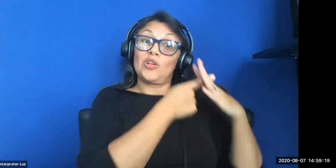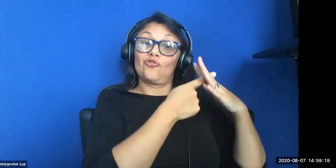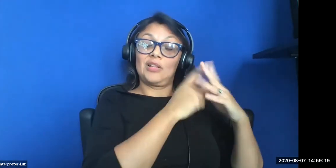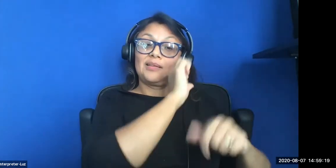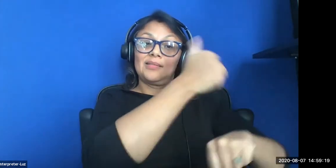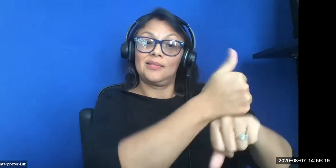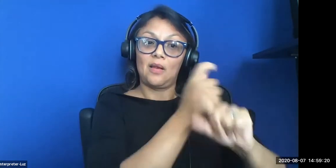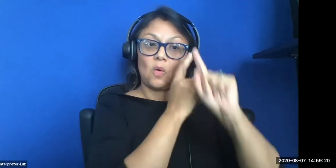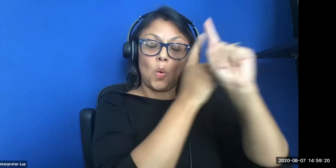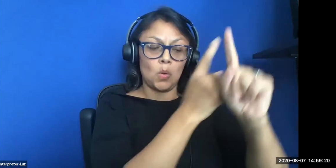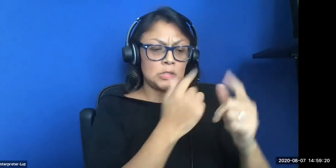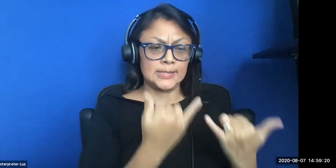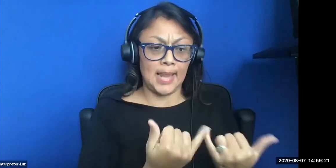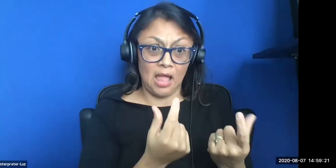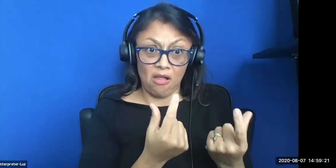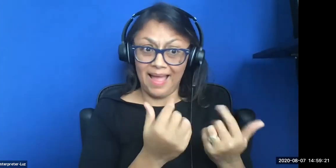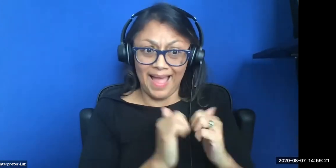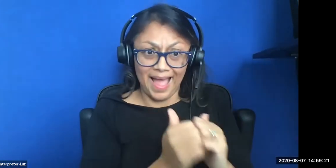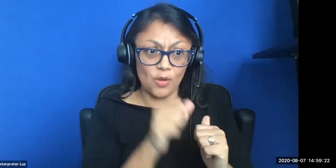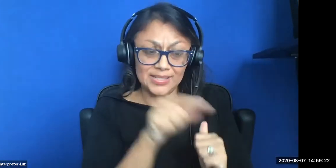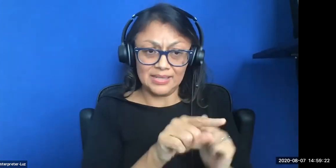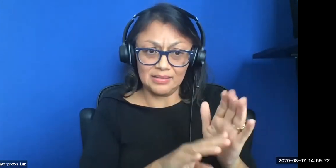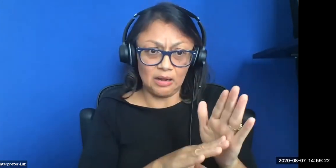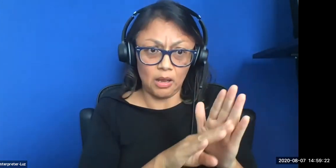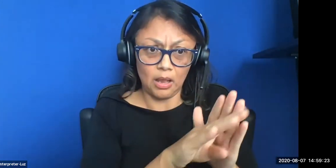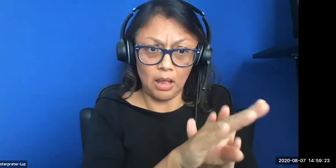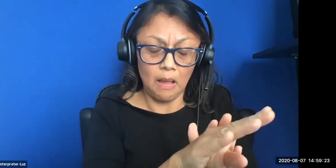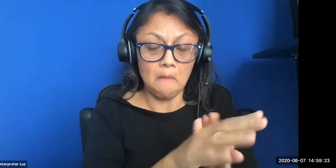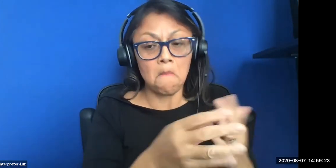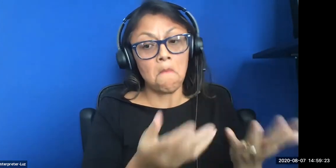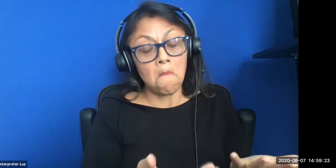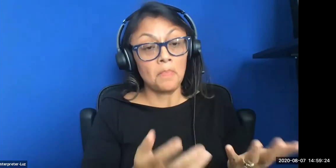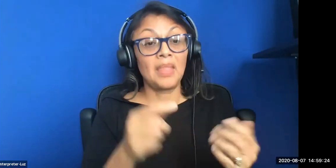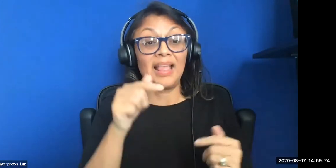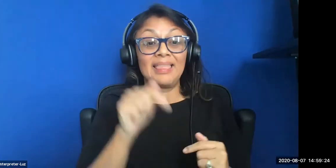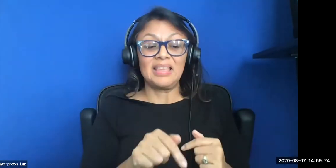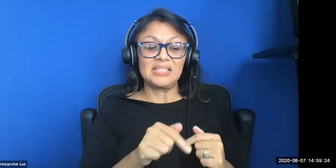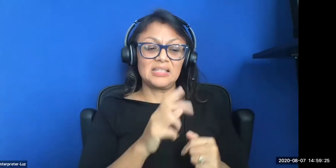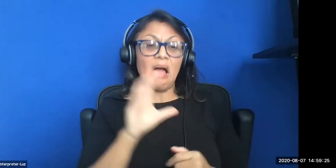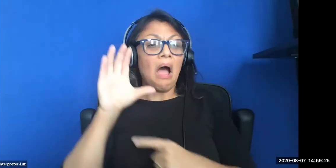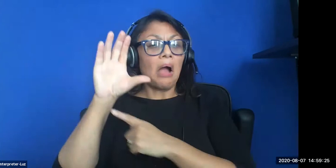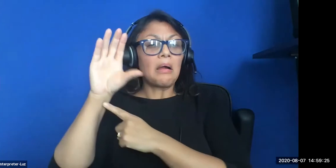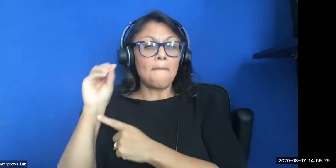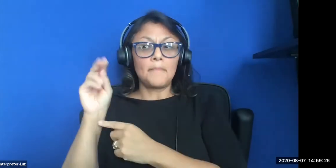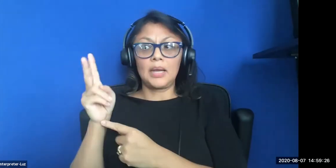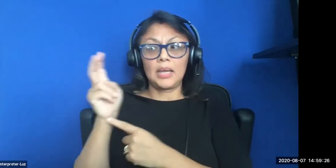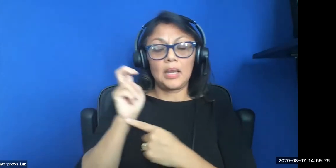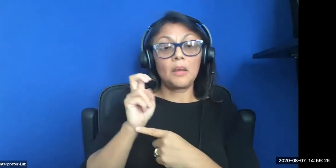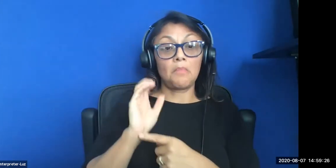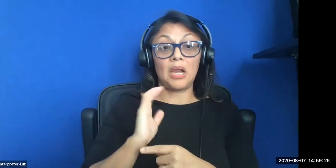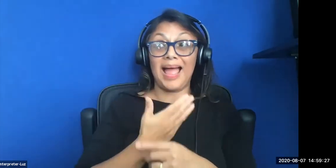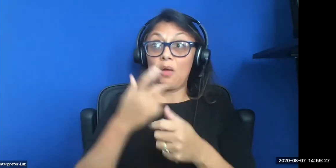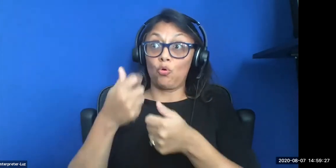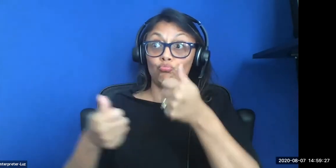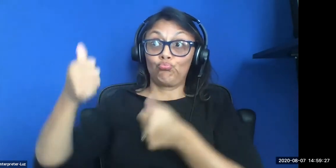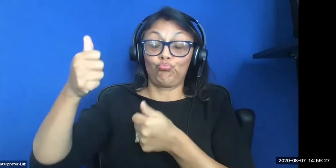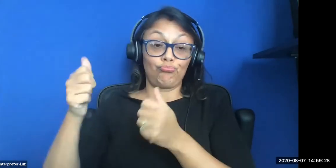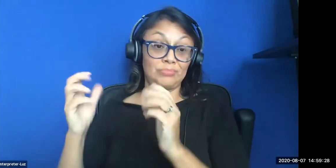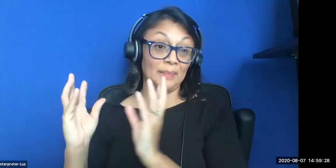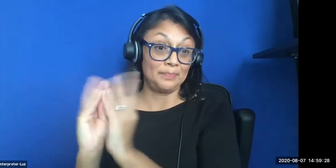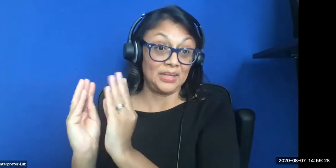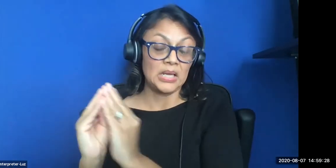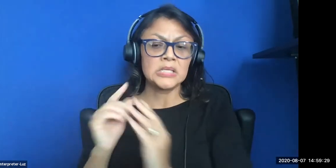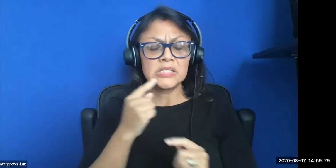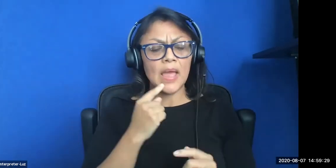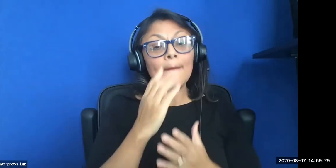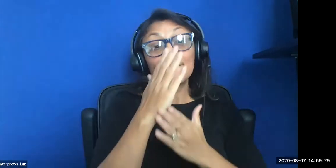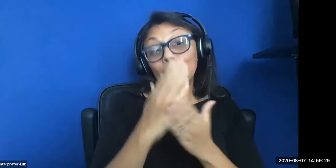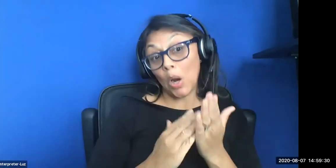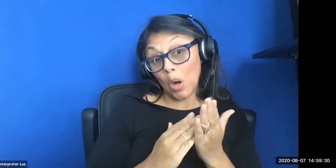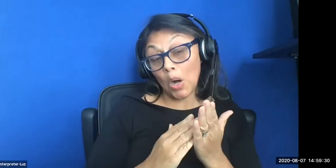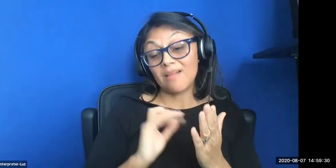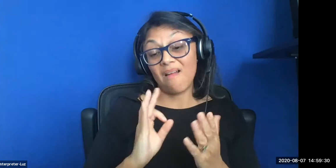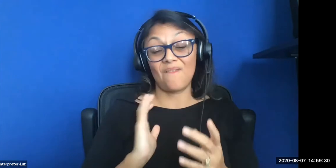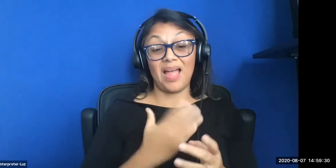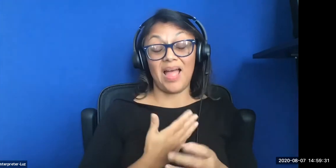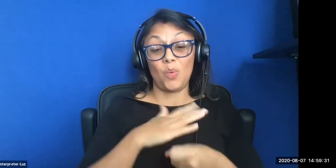Channelle Charest: And so recently, too. And this is kind of just a company note, but our executive team met and said, hey, like I think that part of it is that they're all these pressure valves that are turned up.